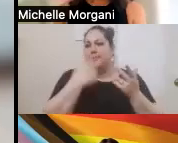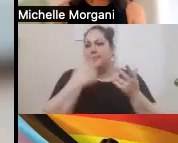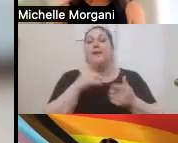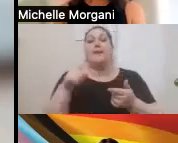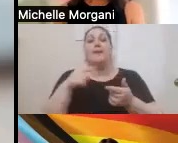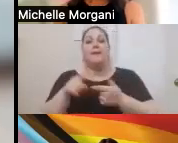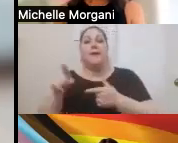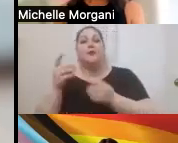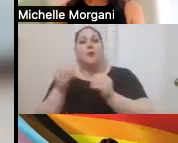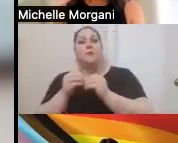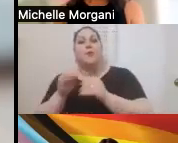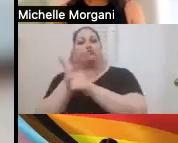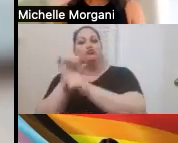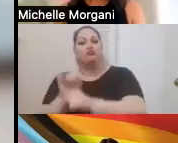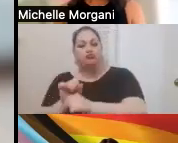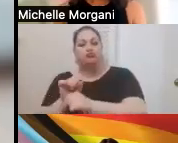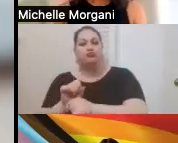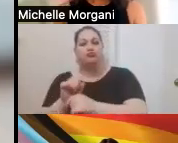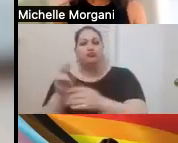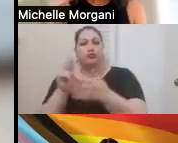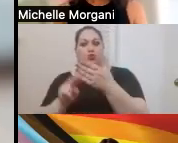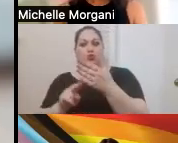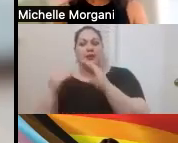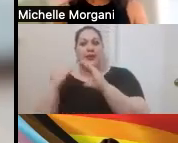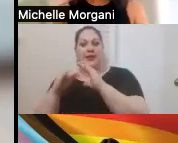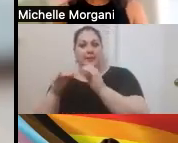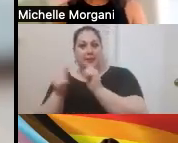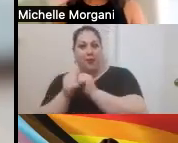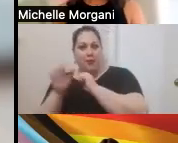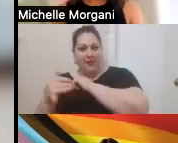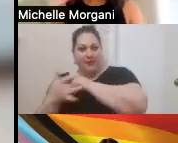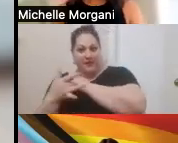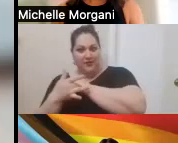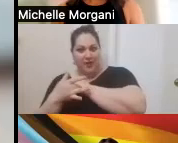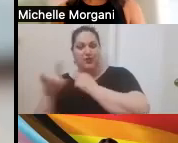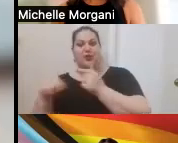then he graduates to reading academic text with